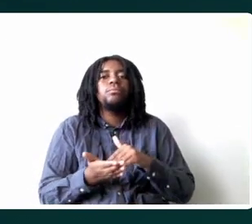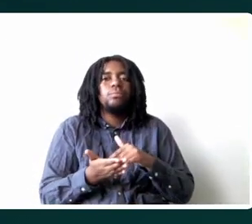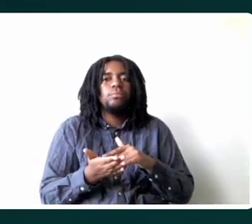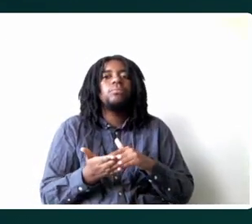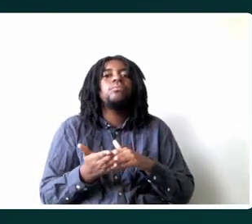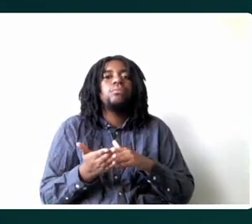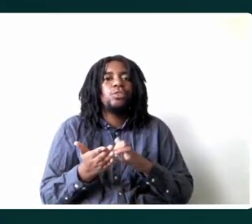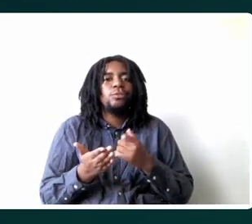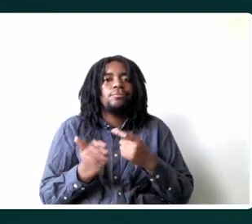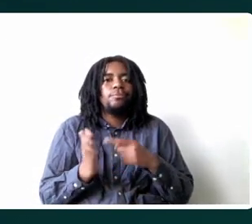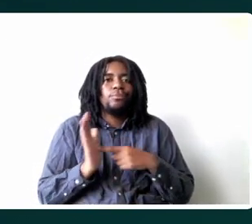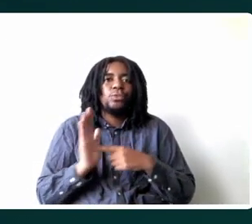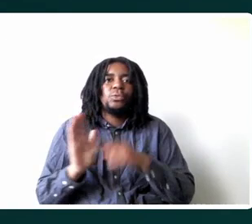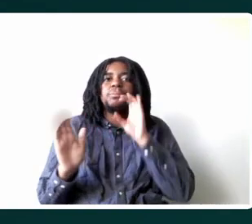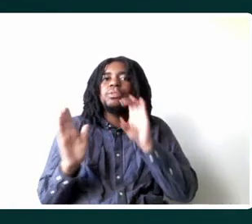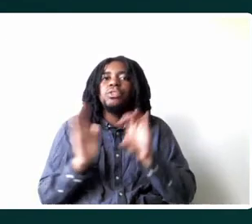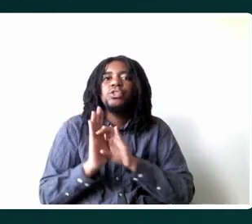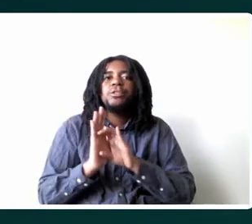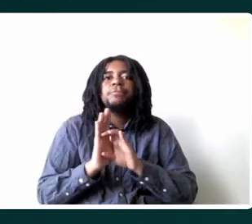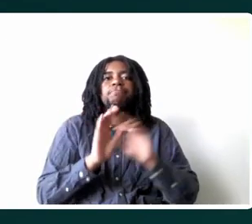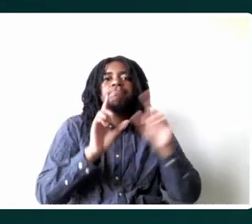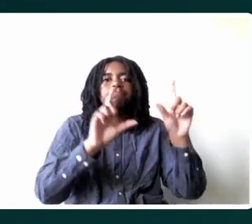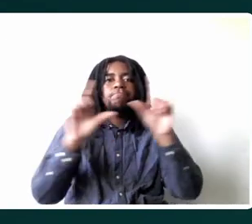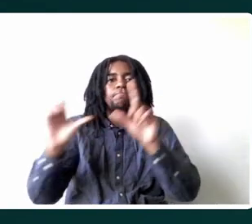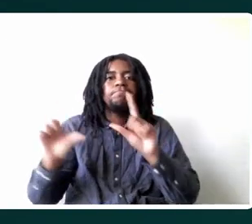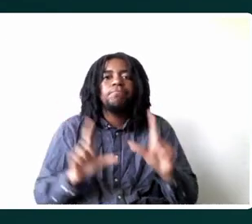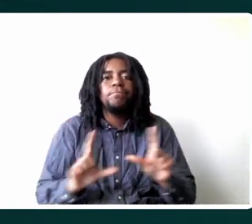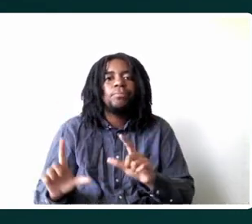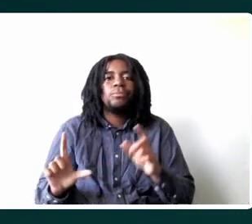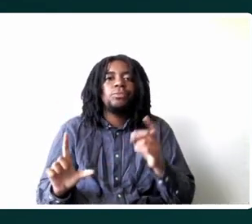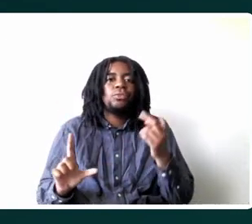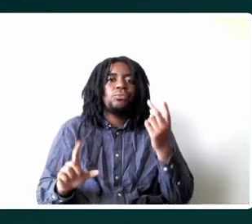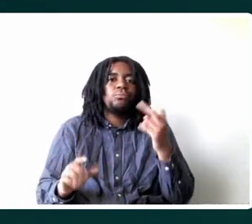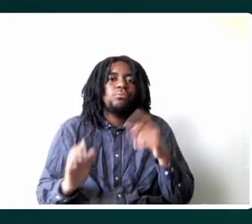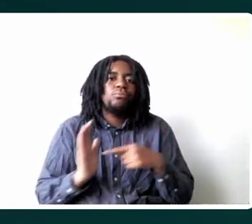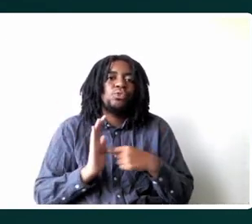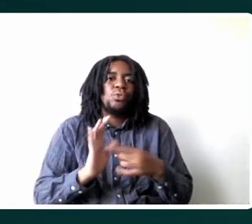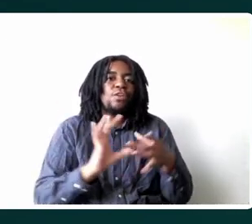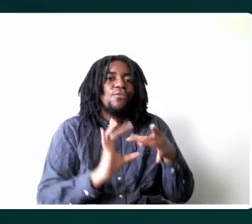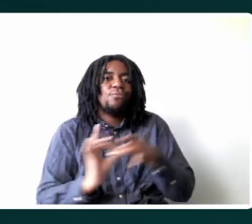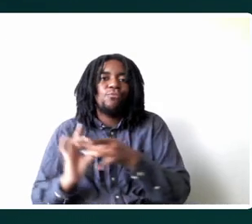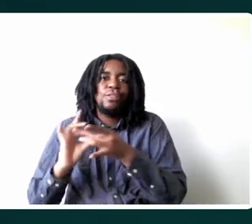these graphics that we developed, showing some of the relationships, really understanding how